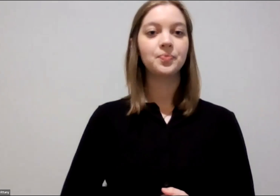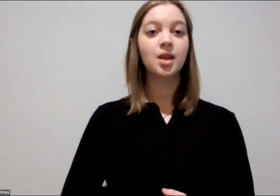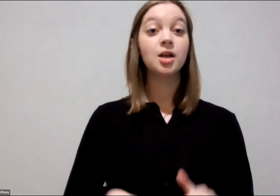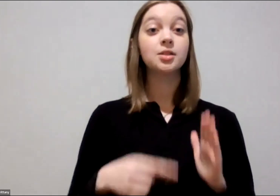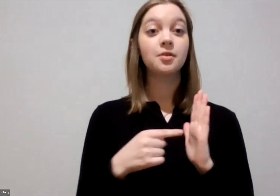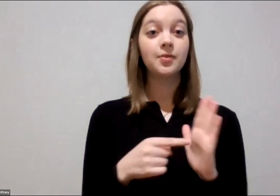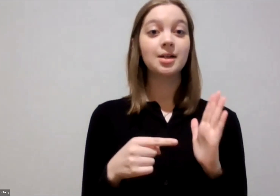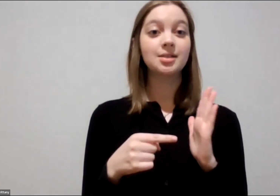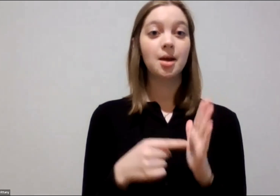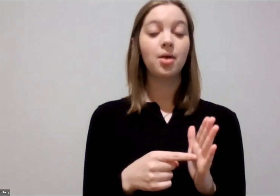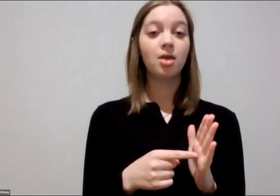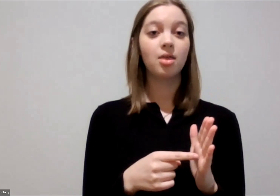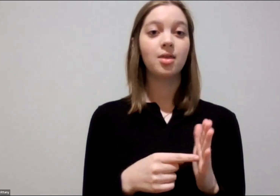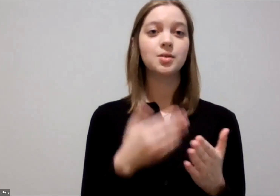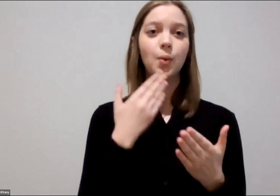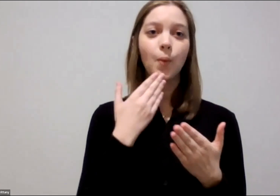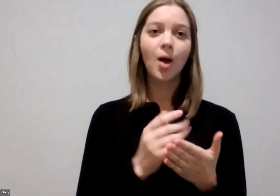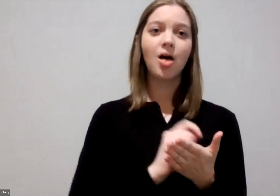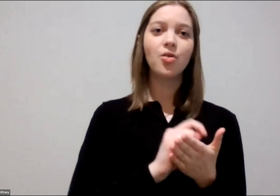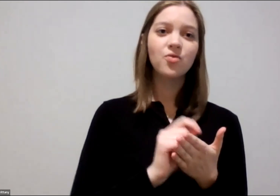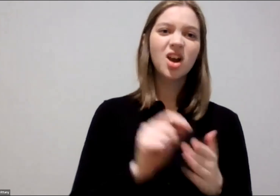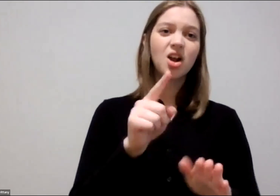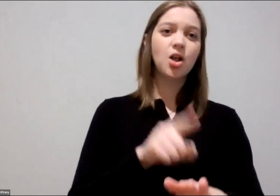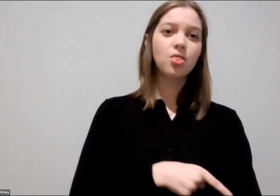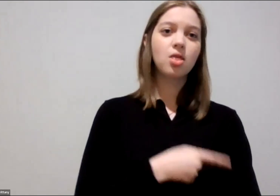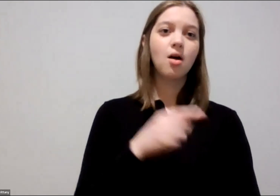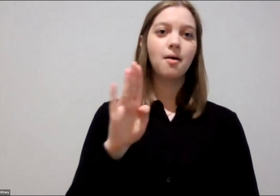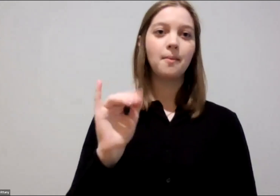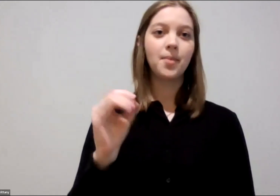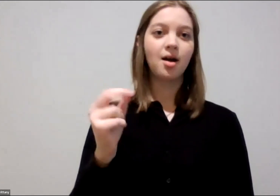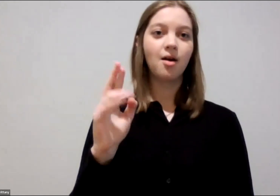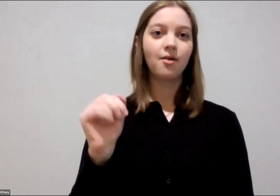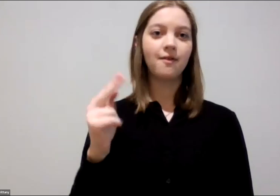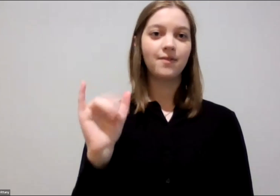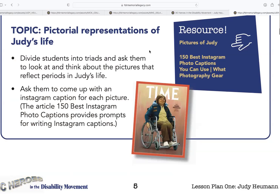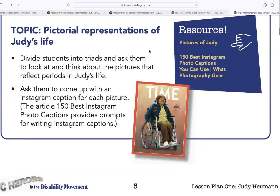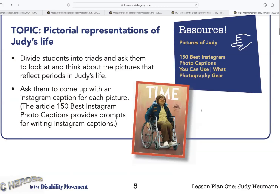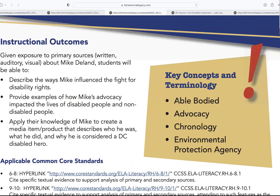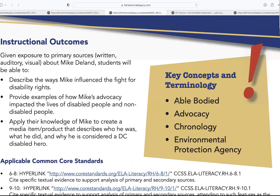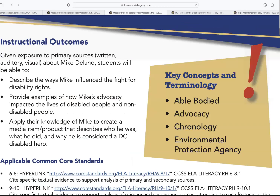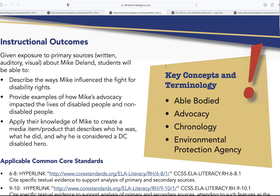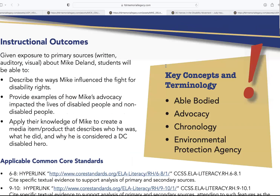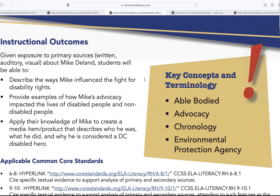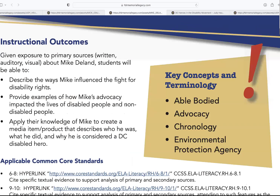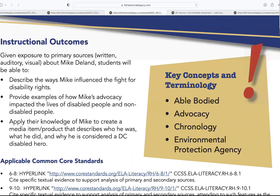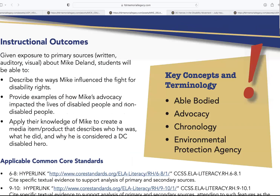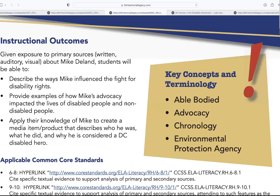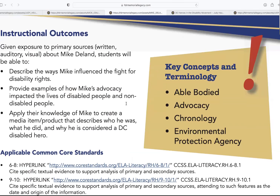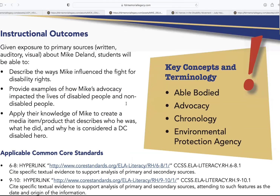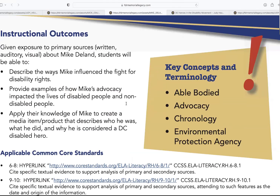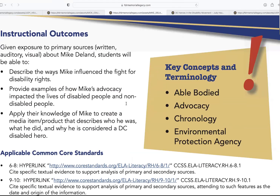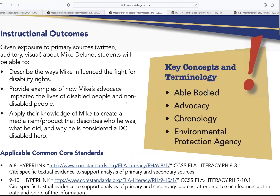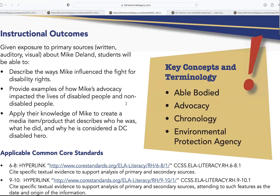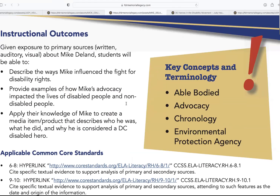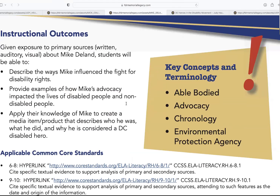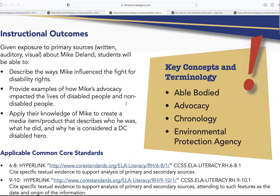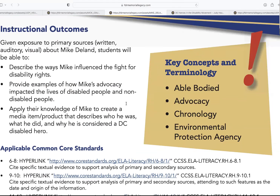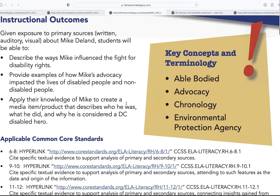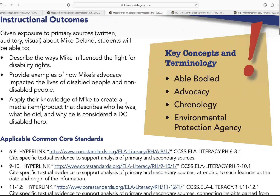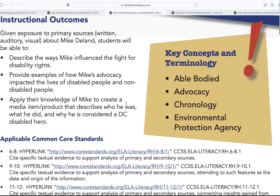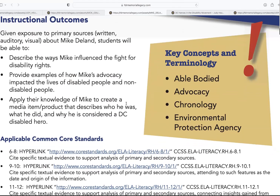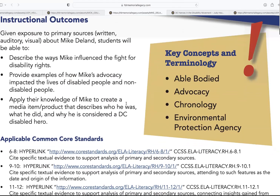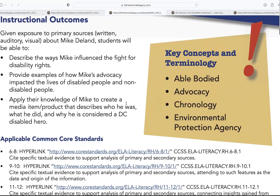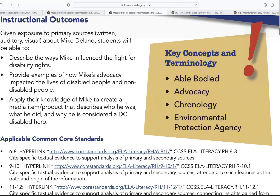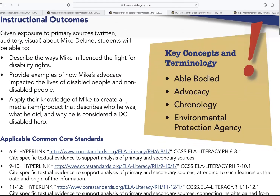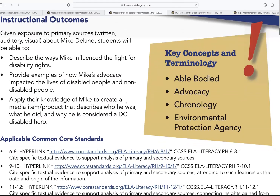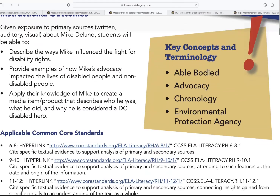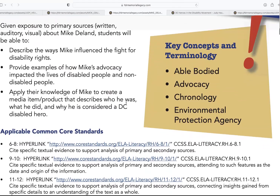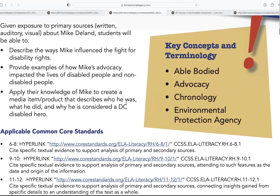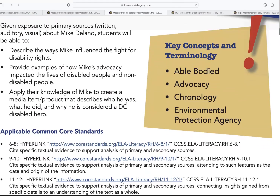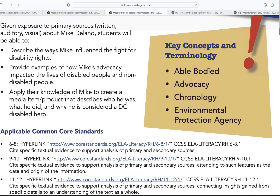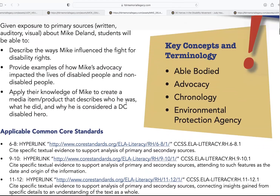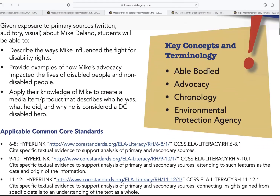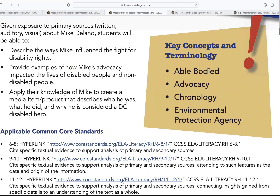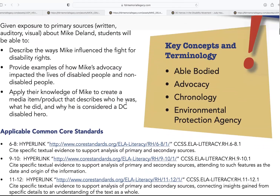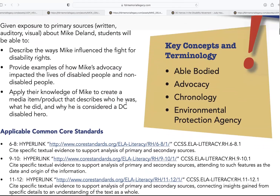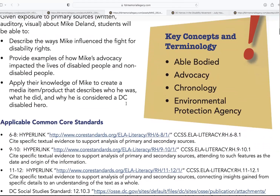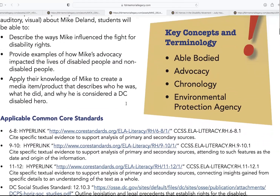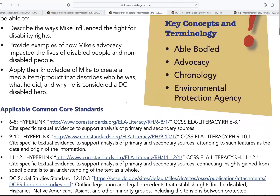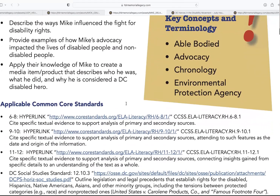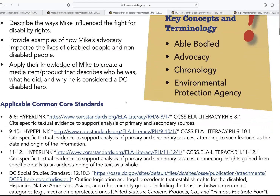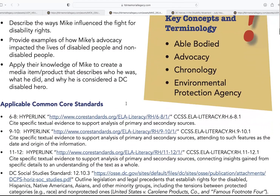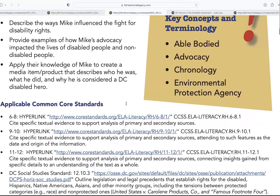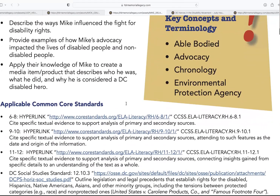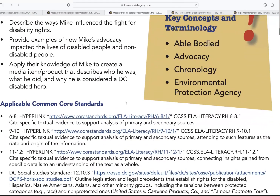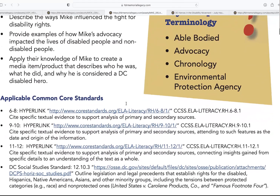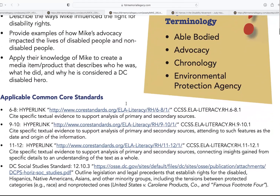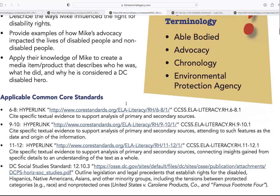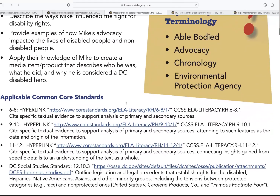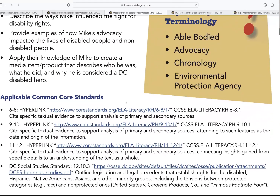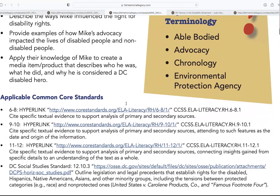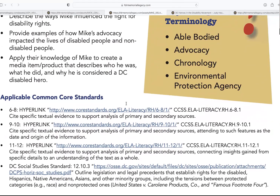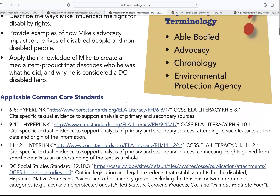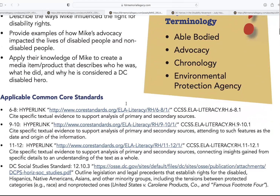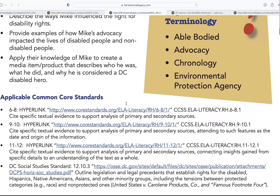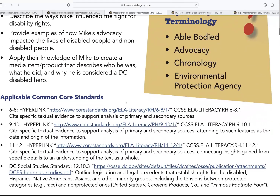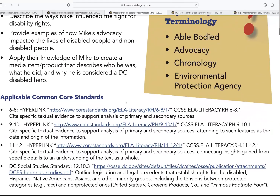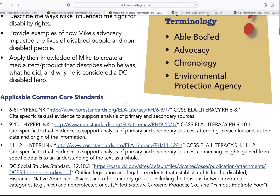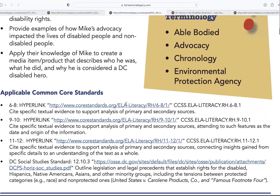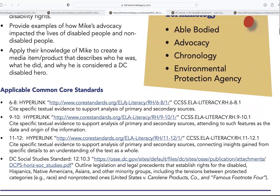For example, there's a a very well written and lengthy biography of Mike Dean, but the reading level the that one, I believe, was post graduate or something beyond the middle school high school level.